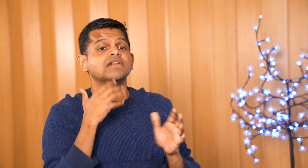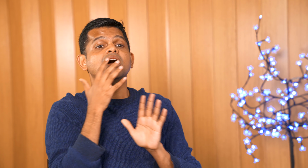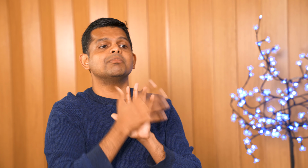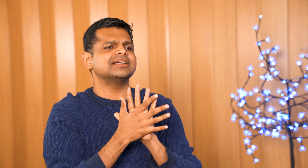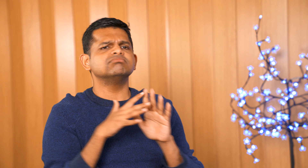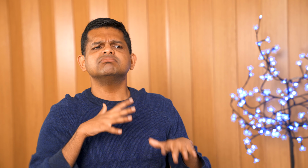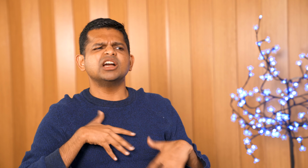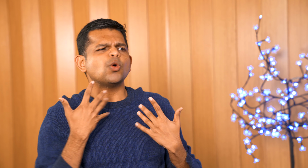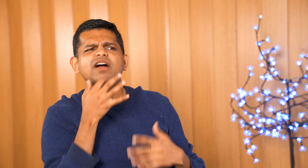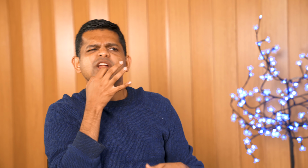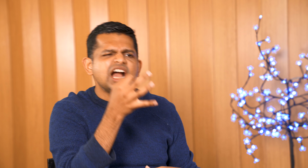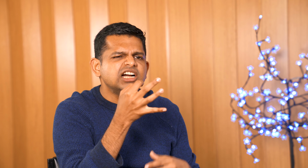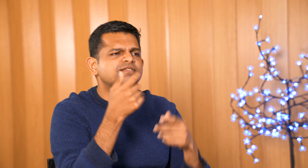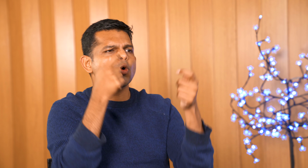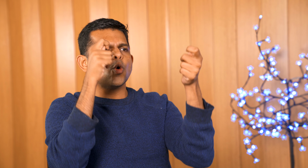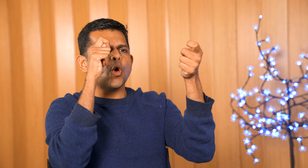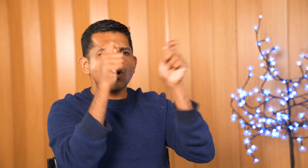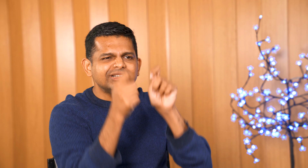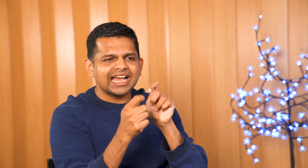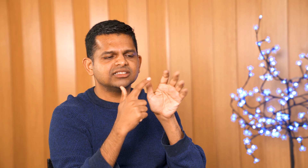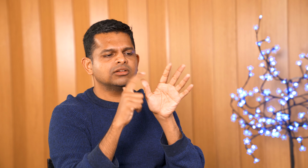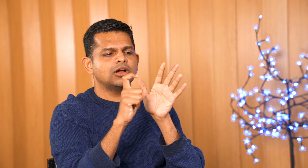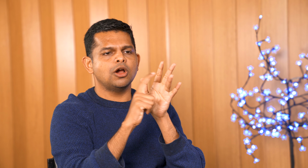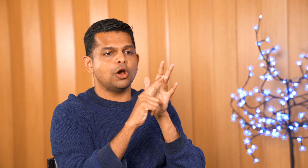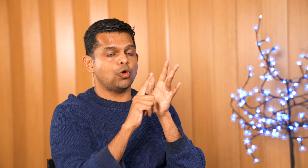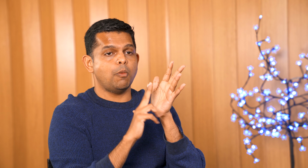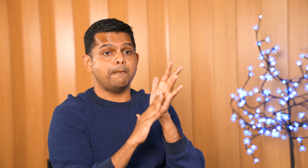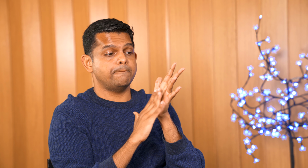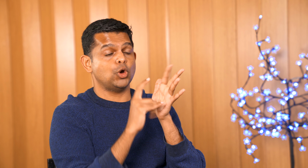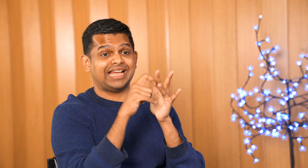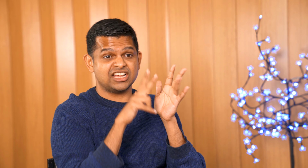So, if I feel like I want to participate in something,